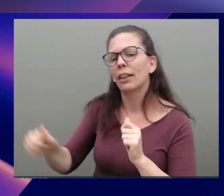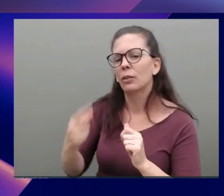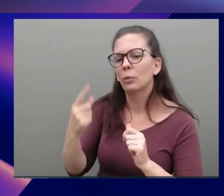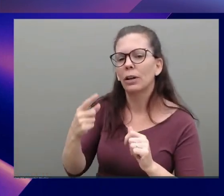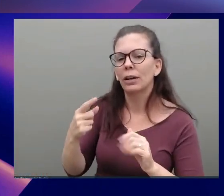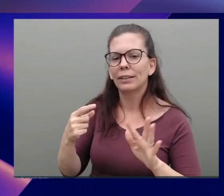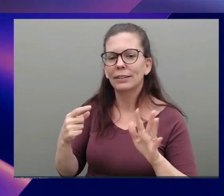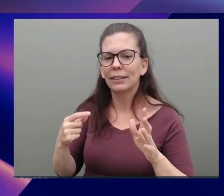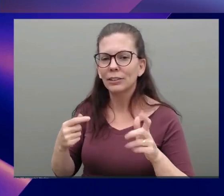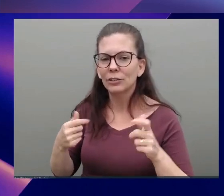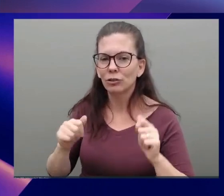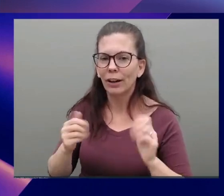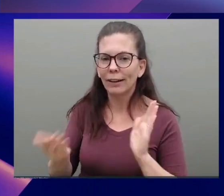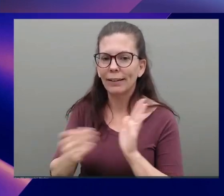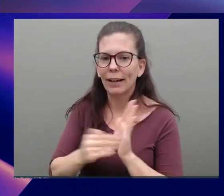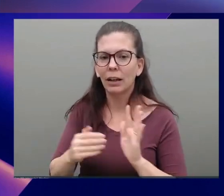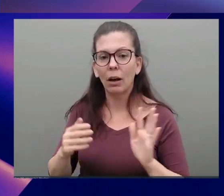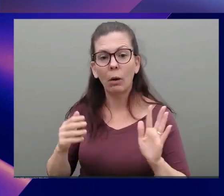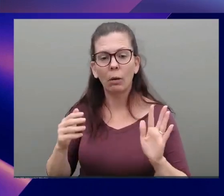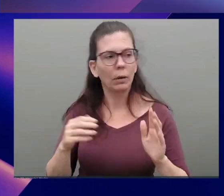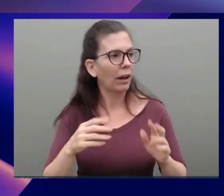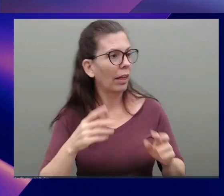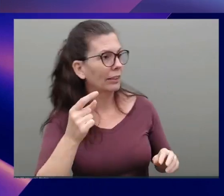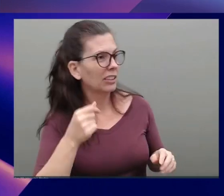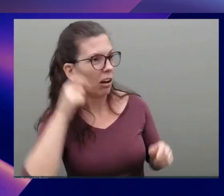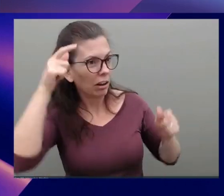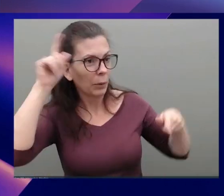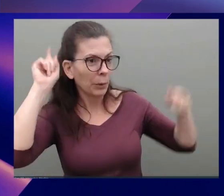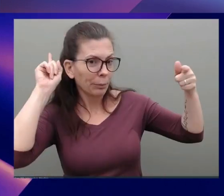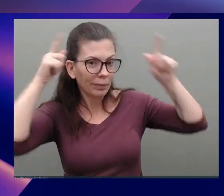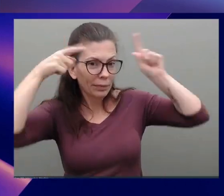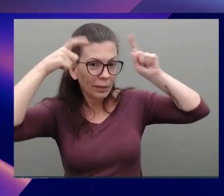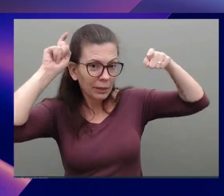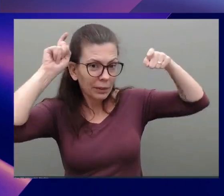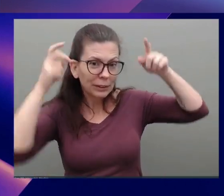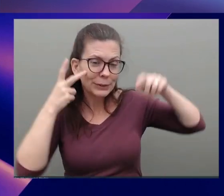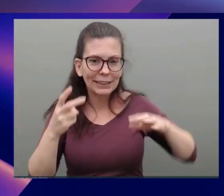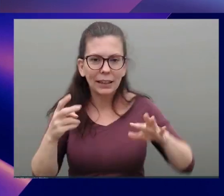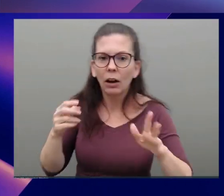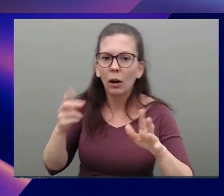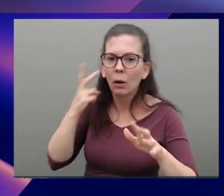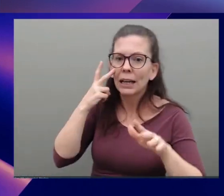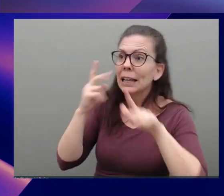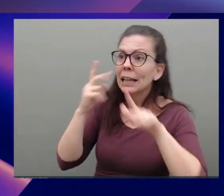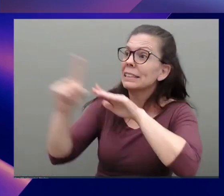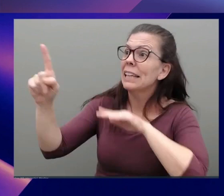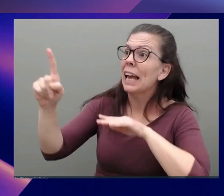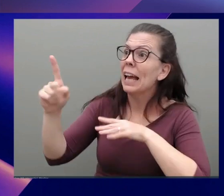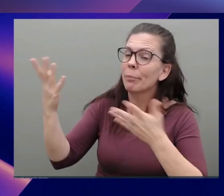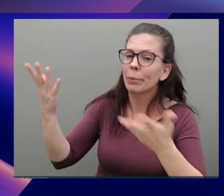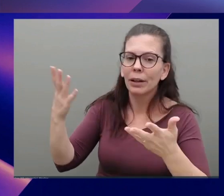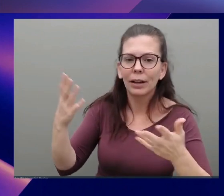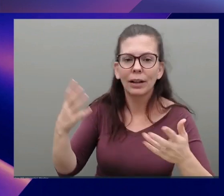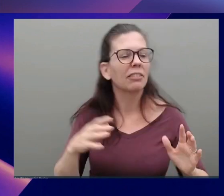This drone is, oh. The dog's ear just all perked up. It's going away! Look at that. Where is it going? - Let's find another one, let's try hitting another one.